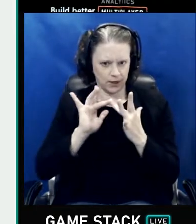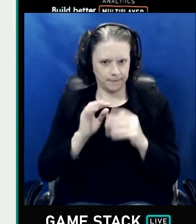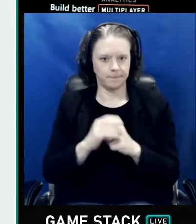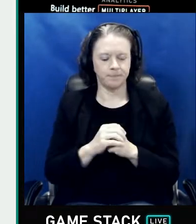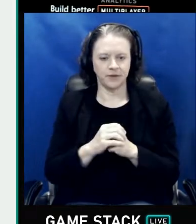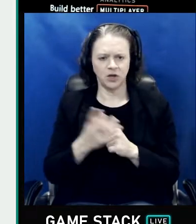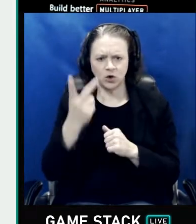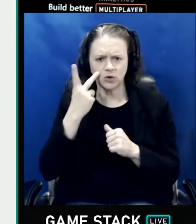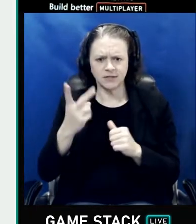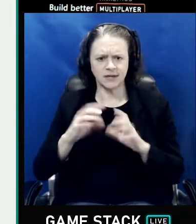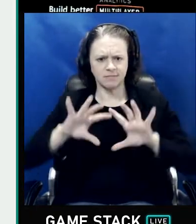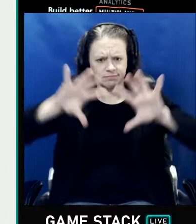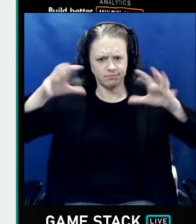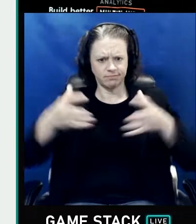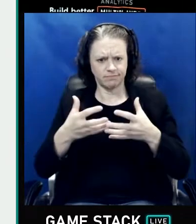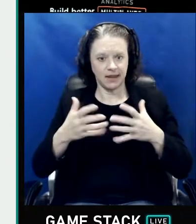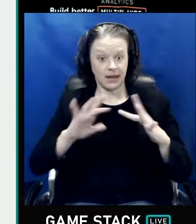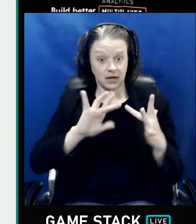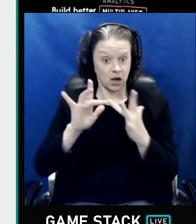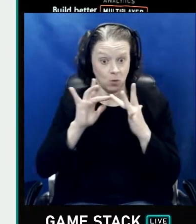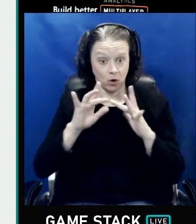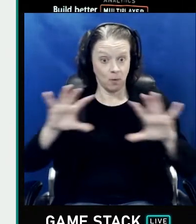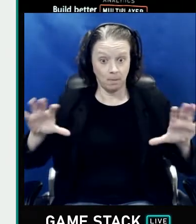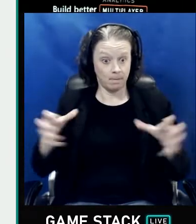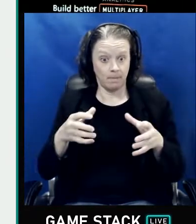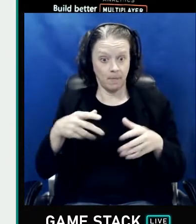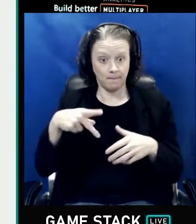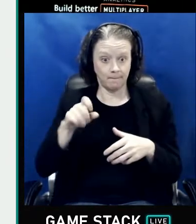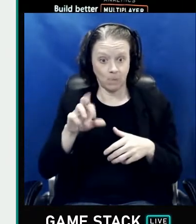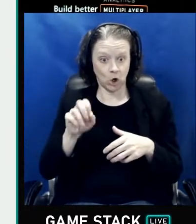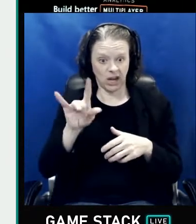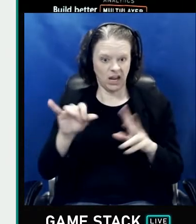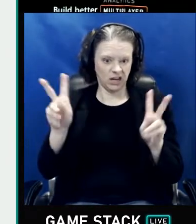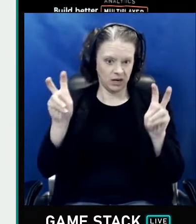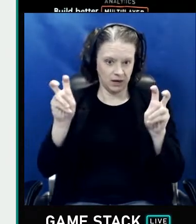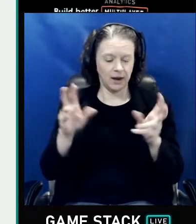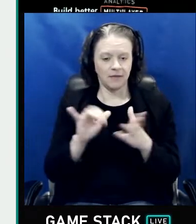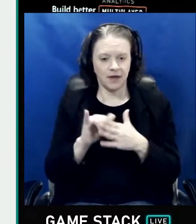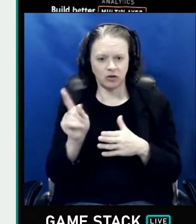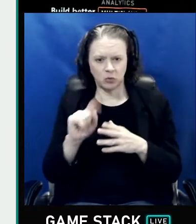everyone playing together where all the game logic and the state data is being passed around.